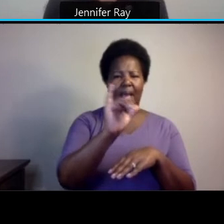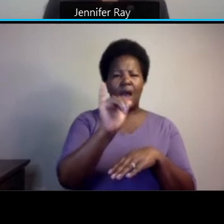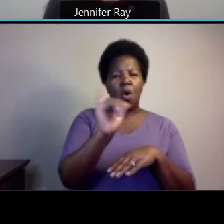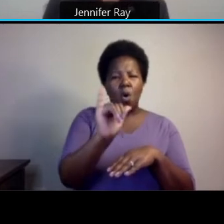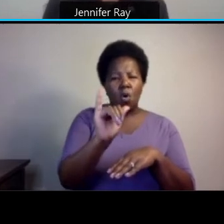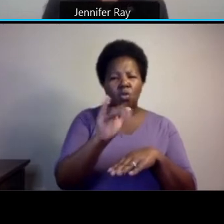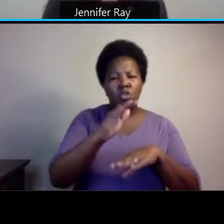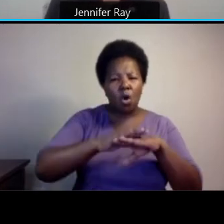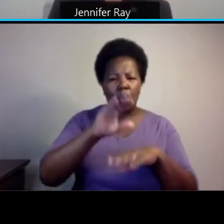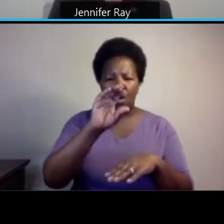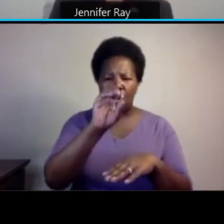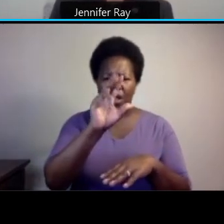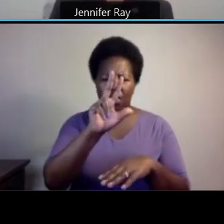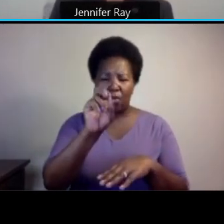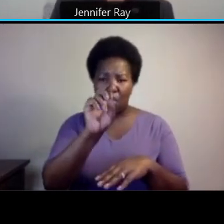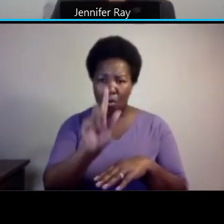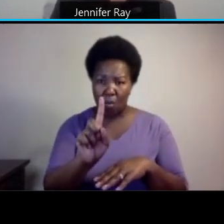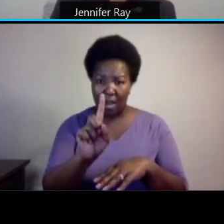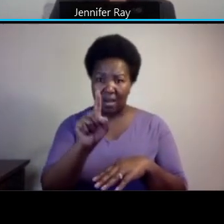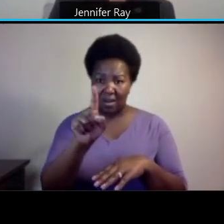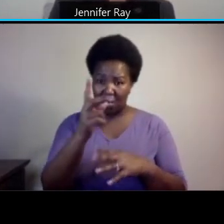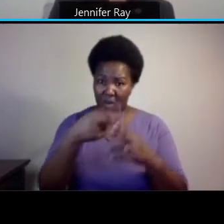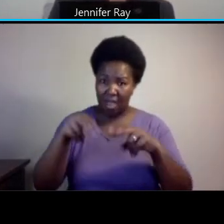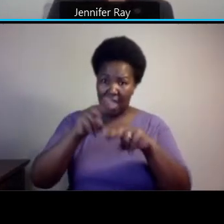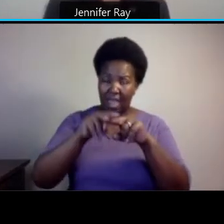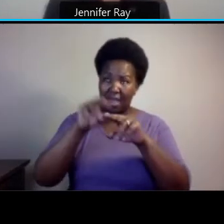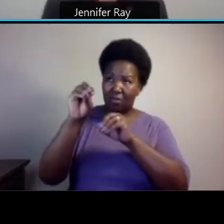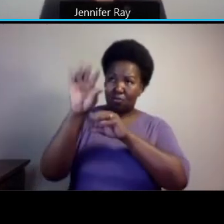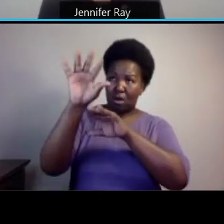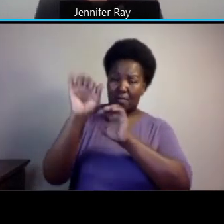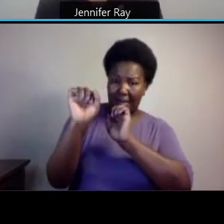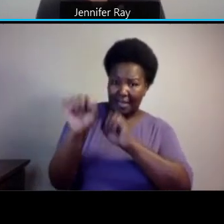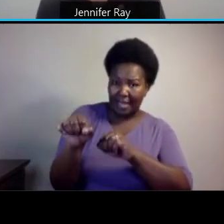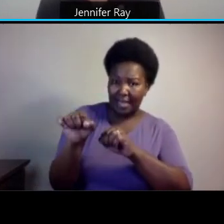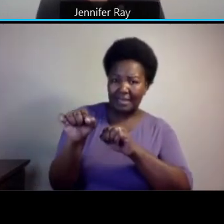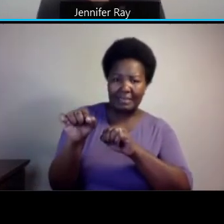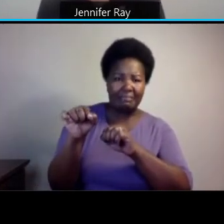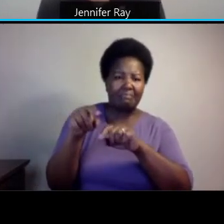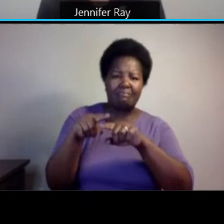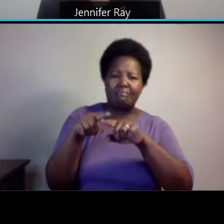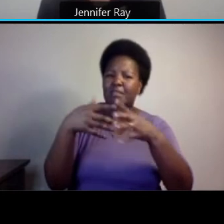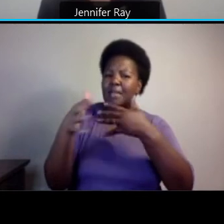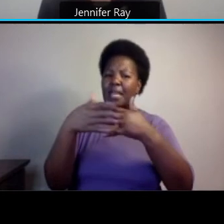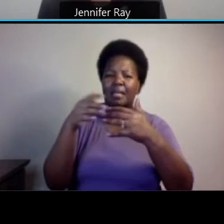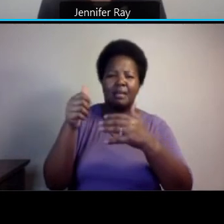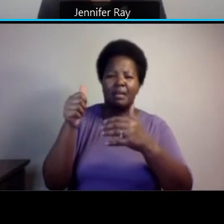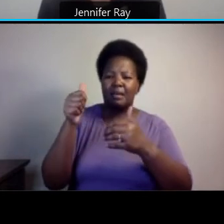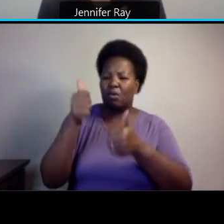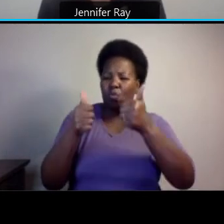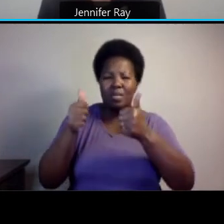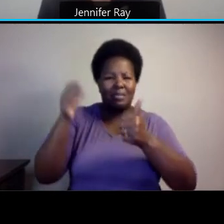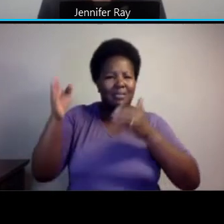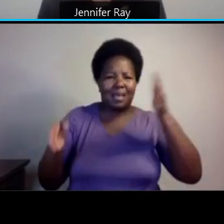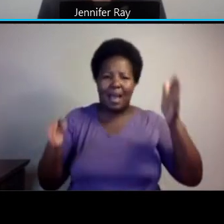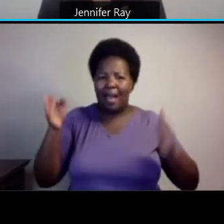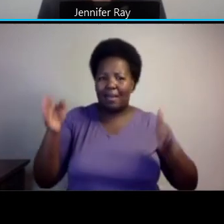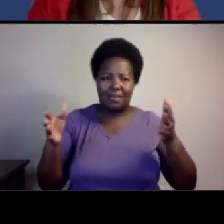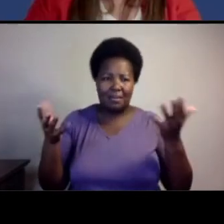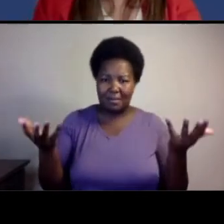east on florida northeast on either side of trader joe's yeah i'll just start on the automated